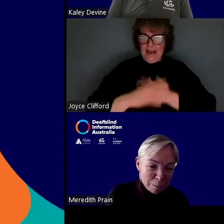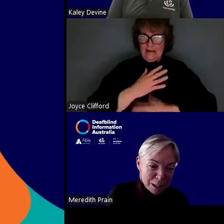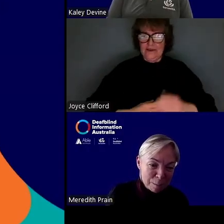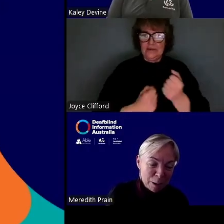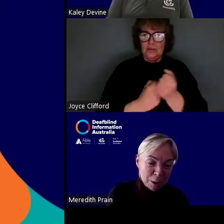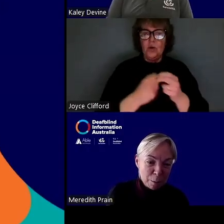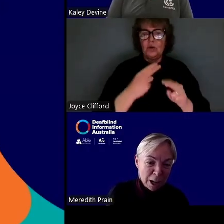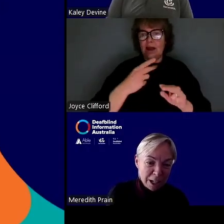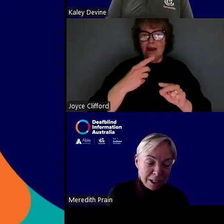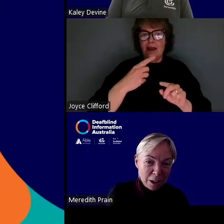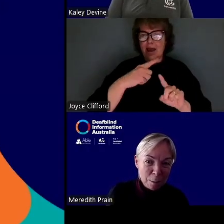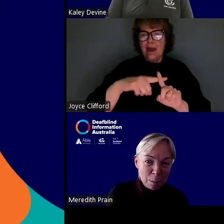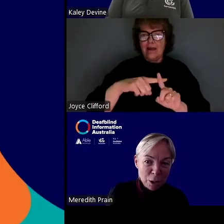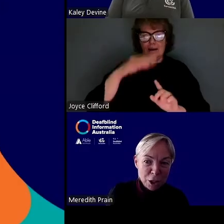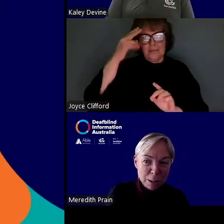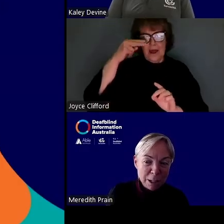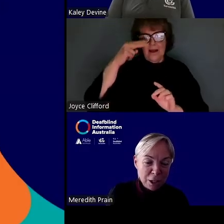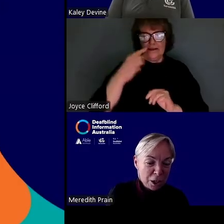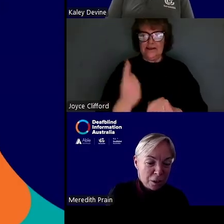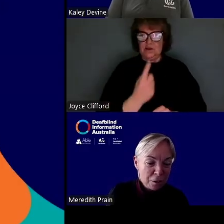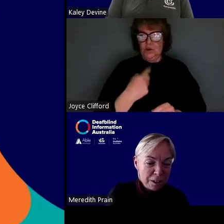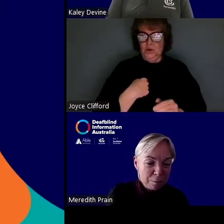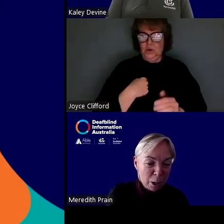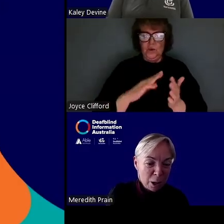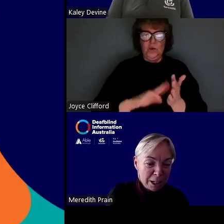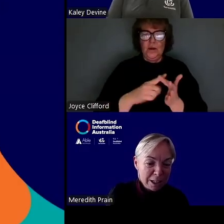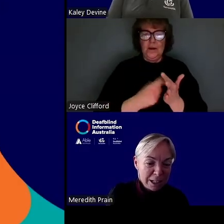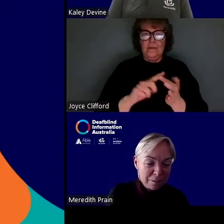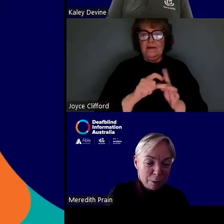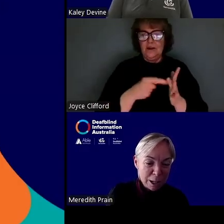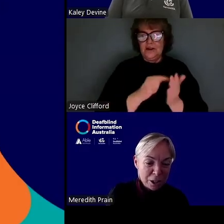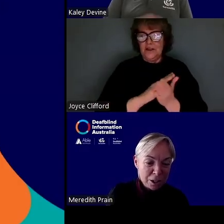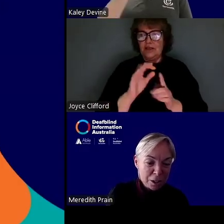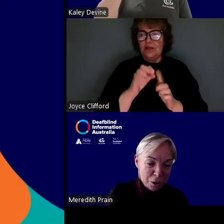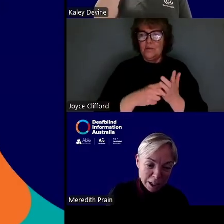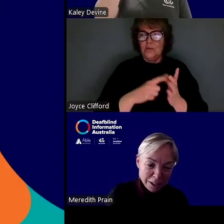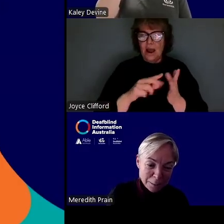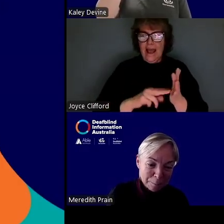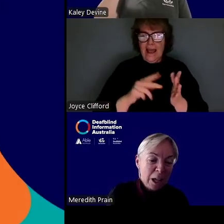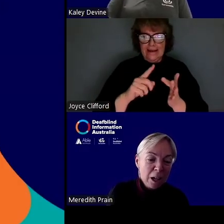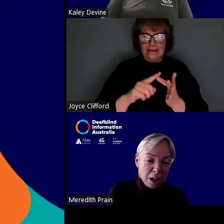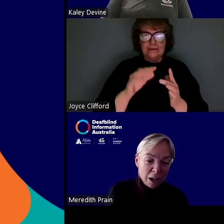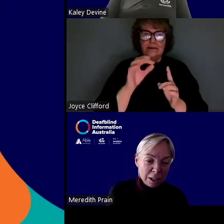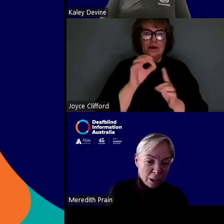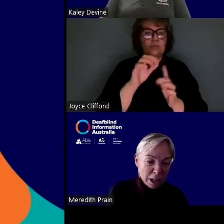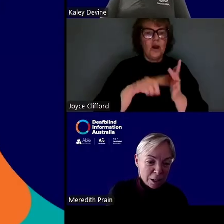is Meredith Prain. I'm the project manager of Deafblind Information Australia. I'd like